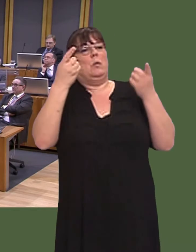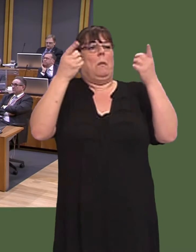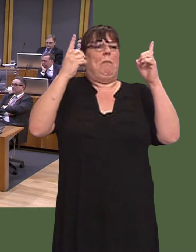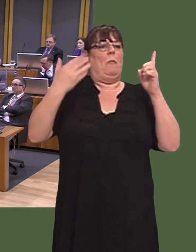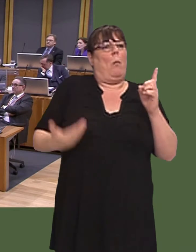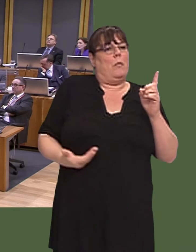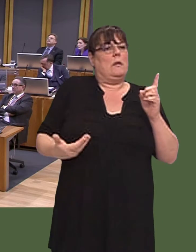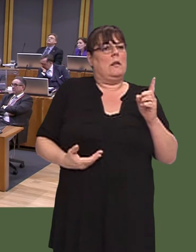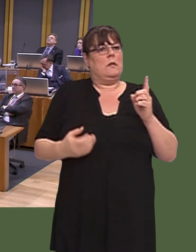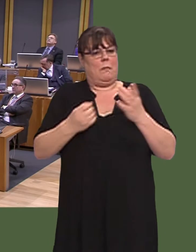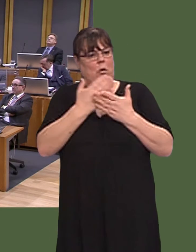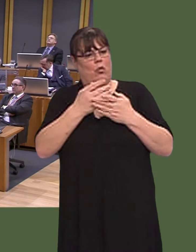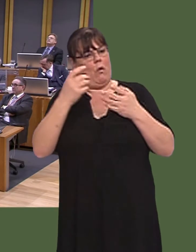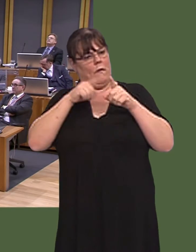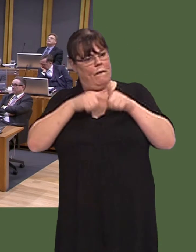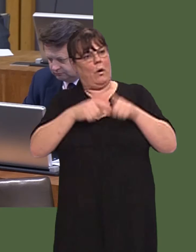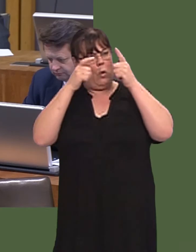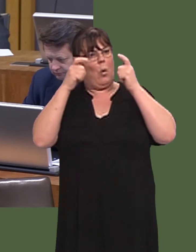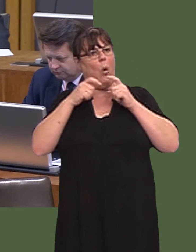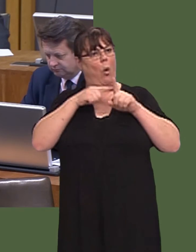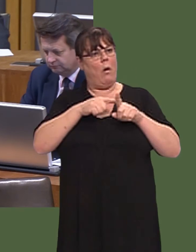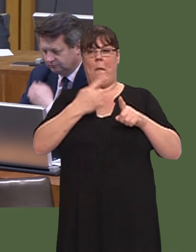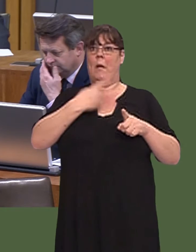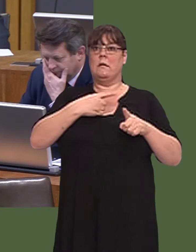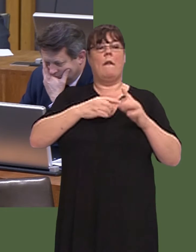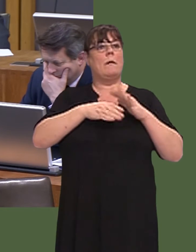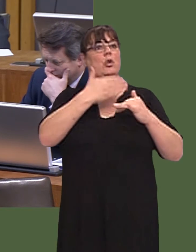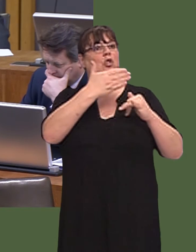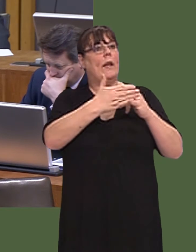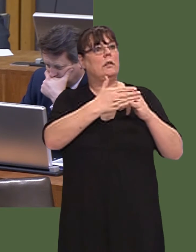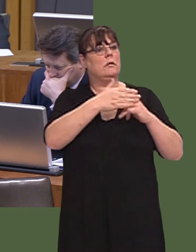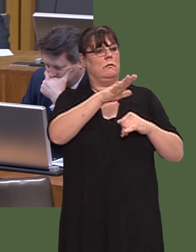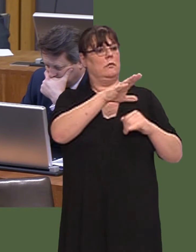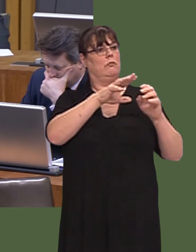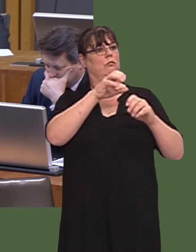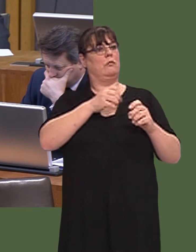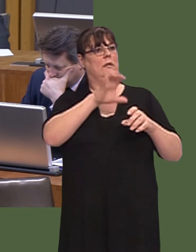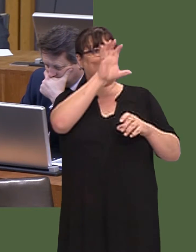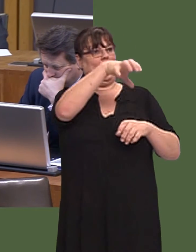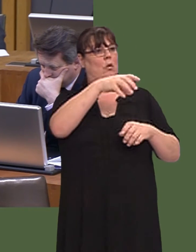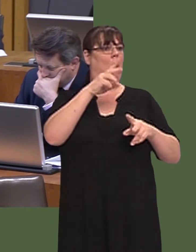with the law. Iíve seen staff, certainly in my own station in Bridgend, very competently assist people